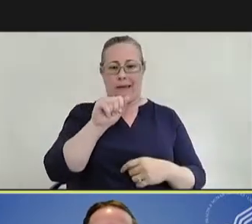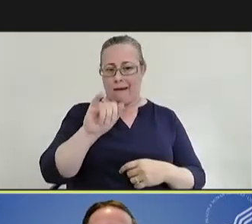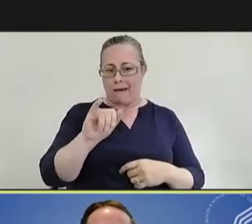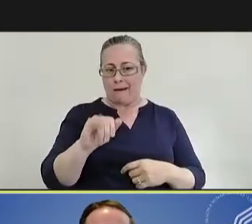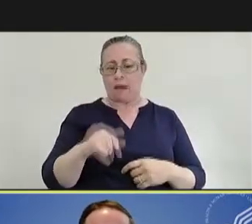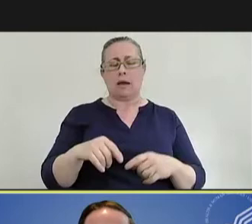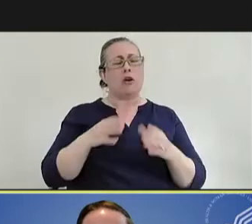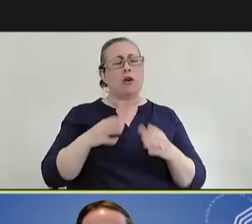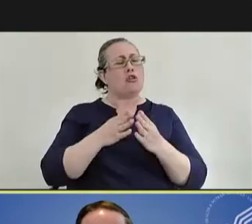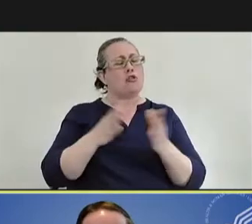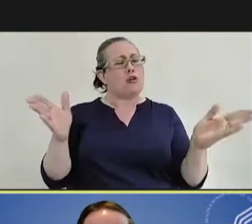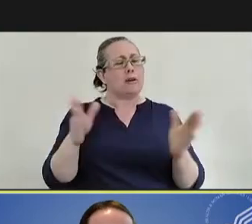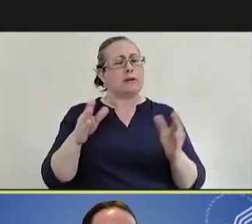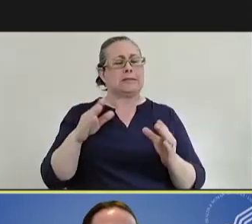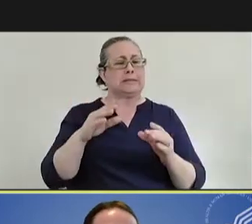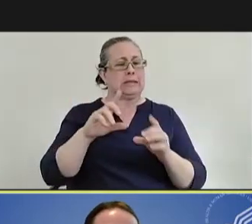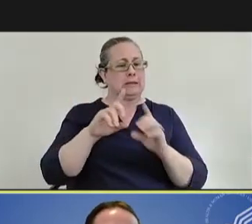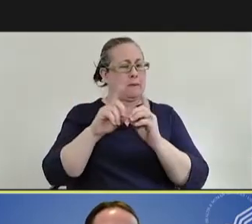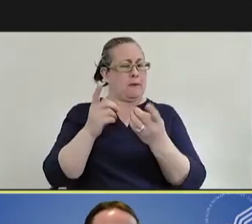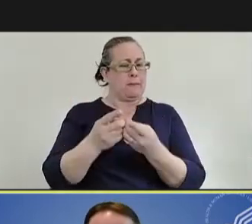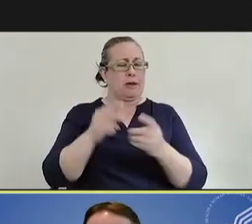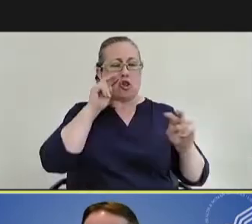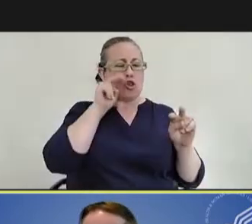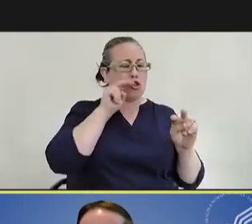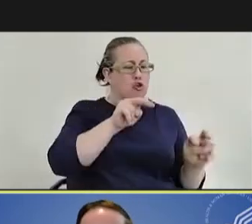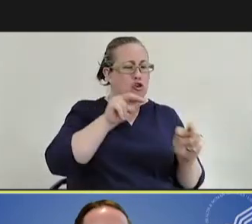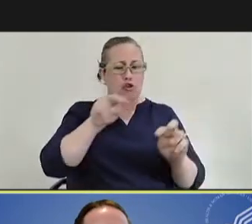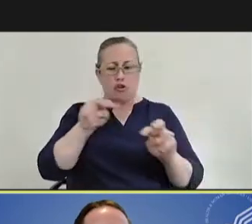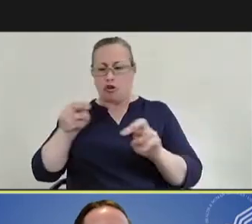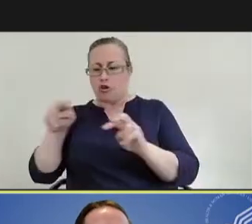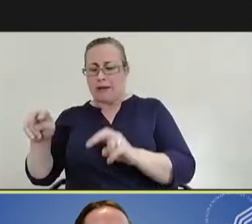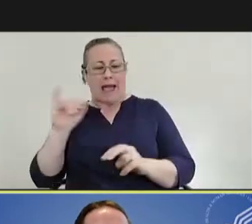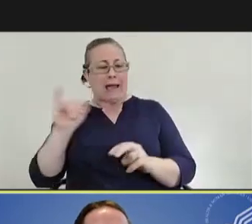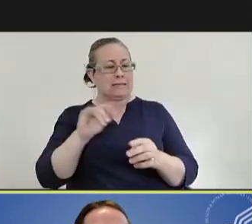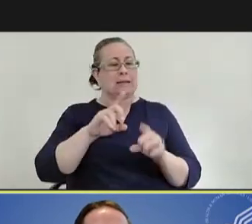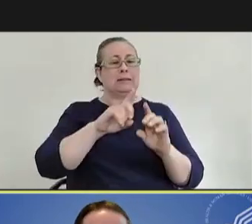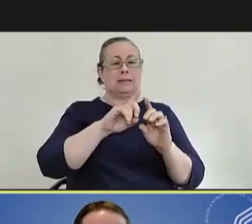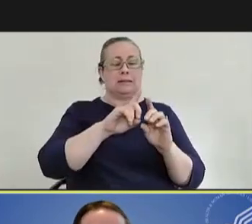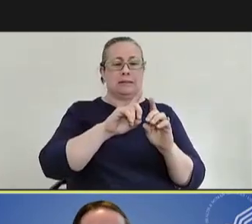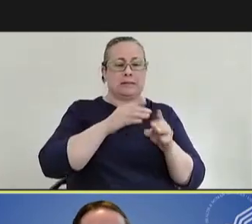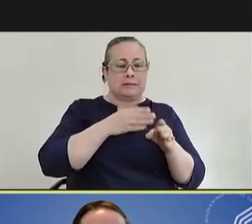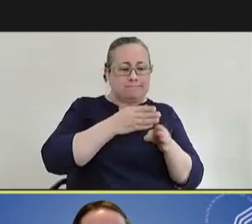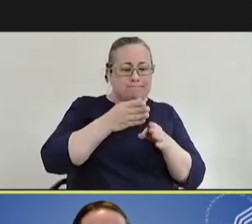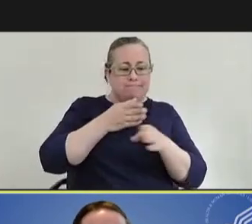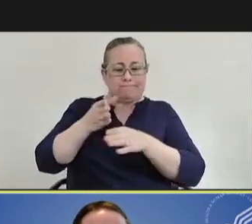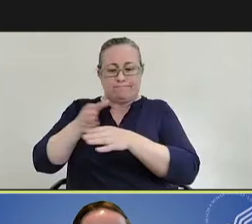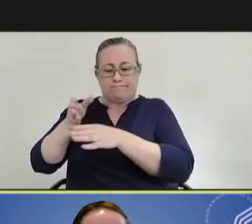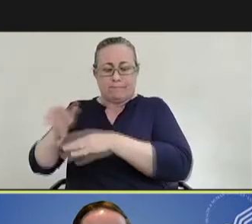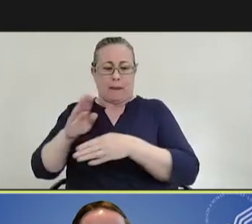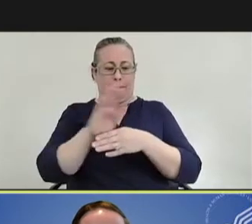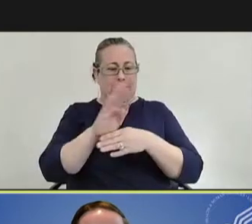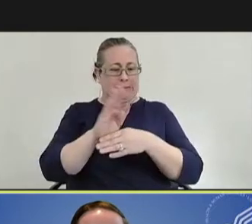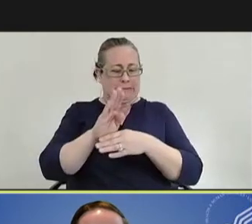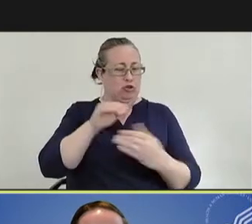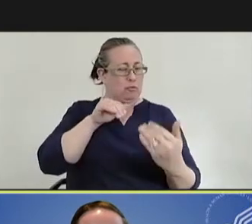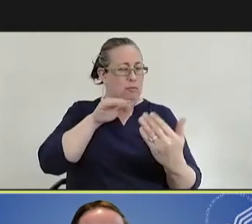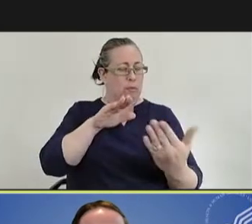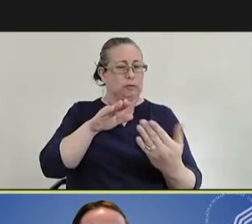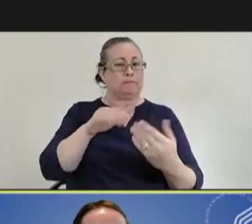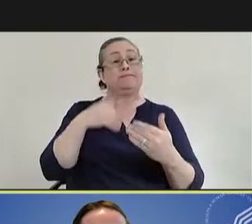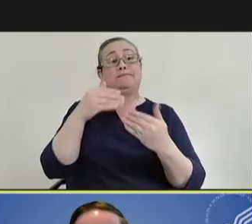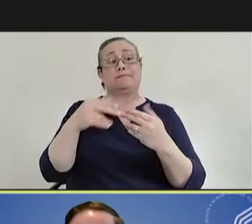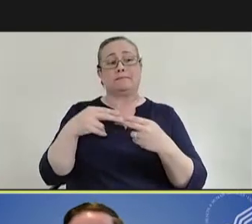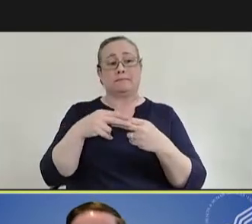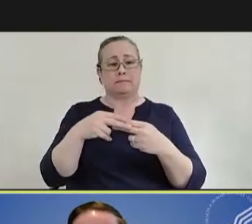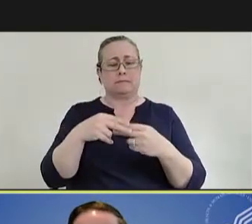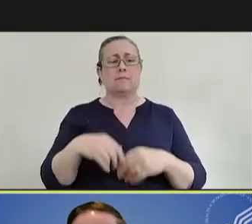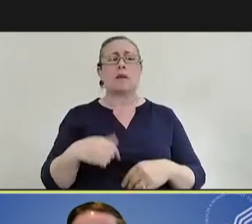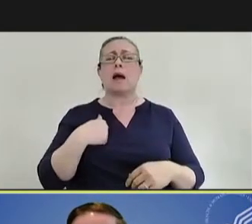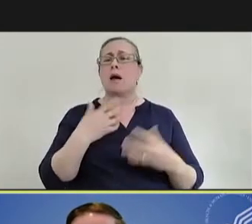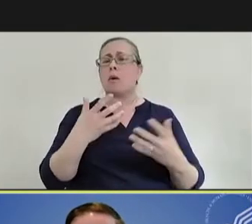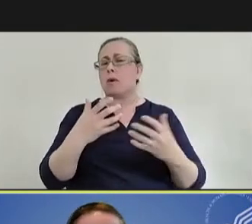from a holistic sector-based approach. So I do want to talk a little bit about the executive